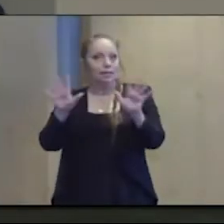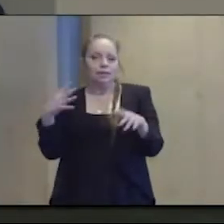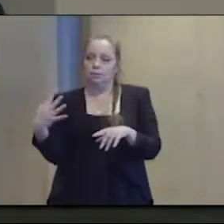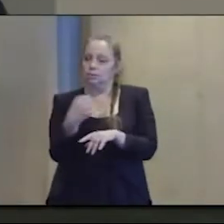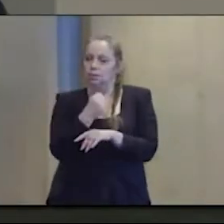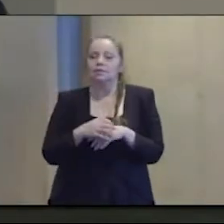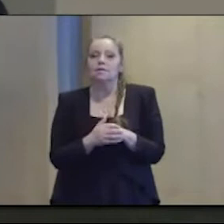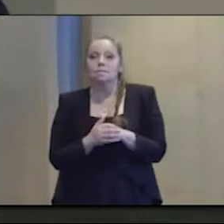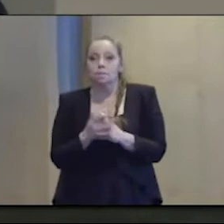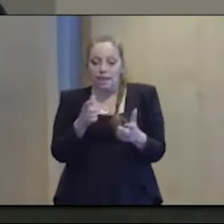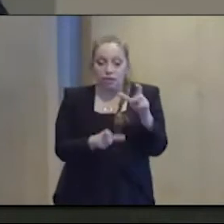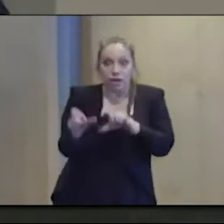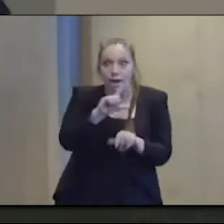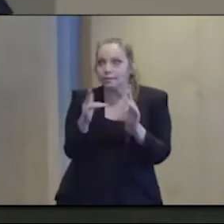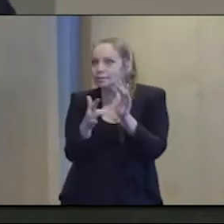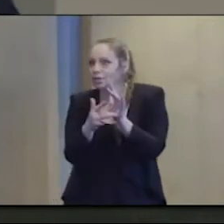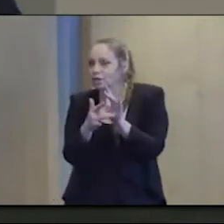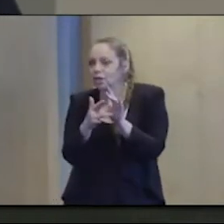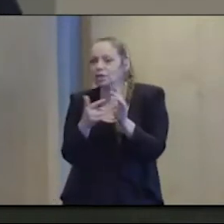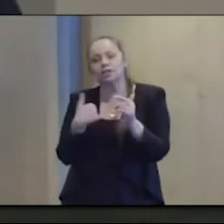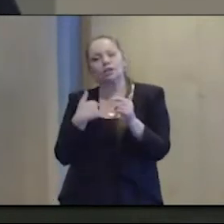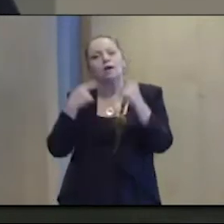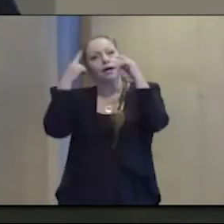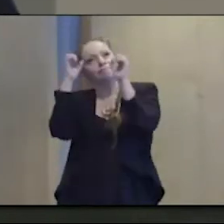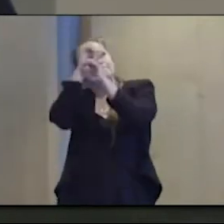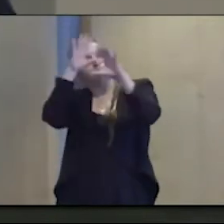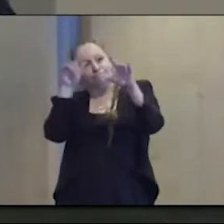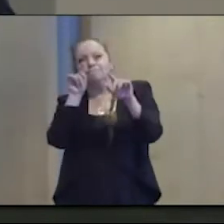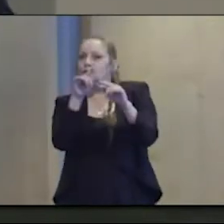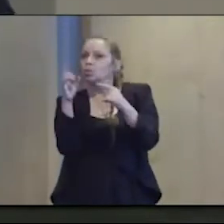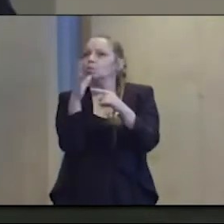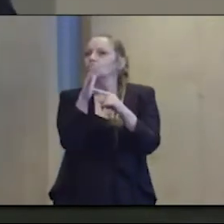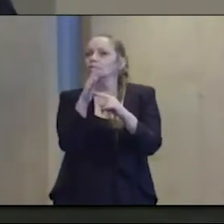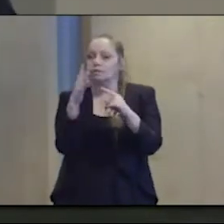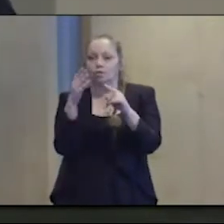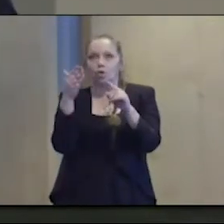So science and technology in my view are key to helping us actually achieve our targets in terms